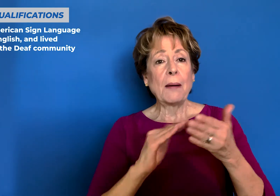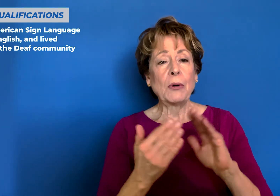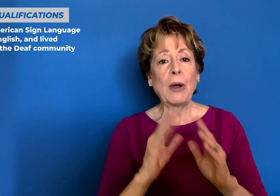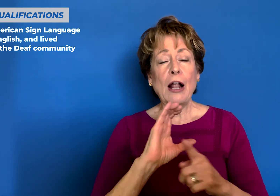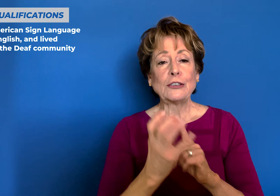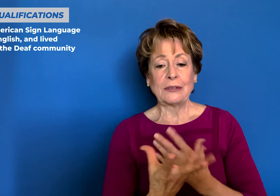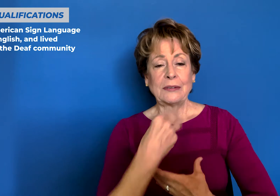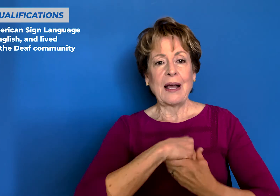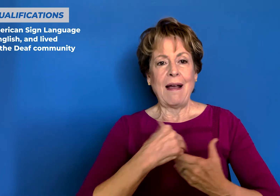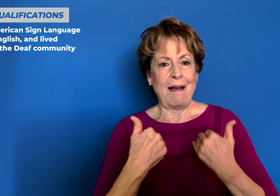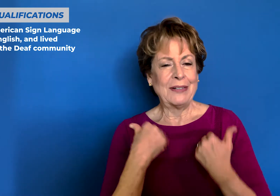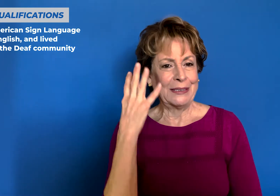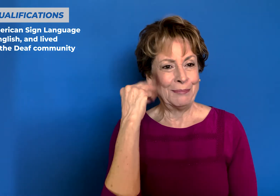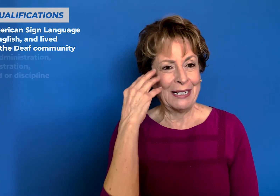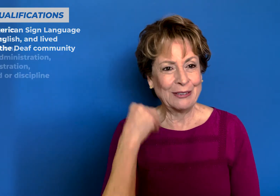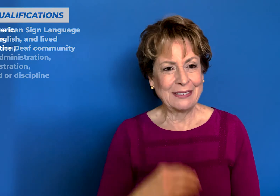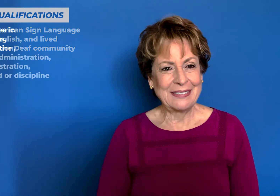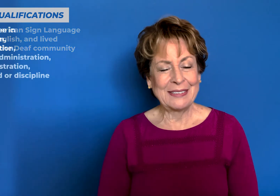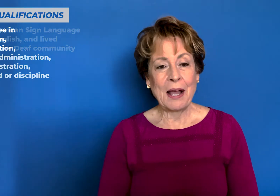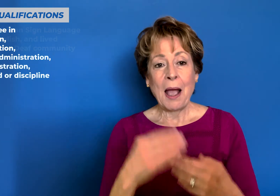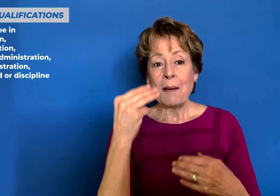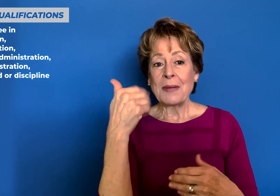and lived experience in the Deaf community and culture.